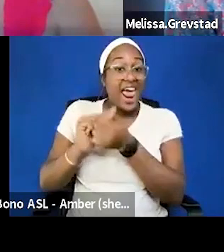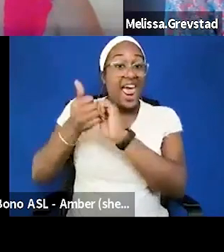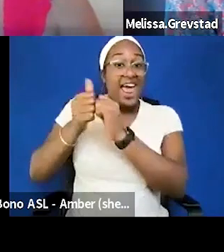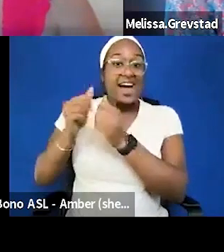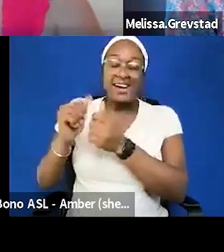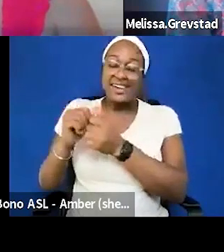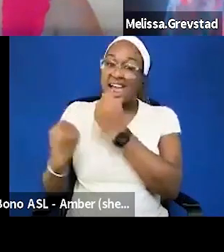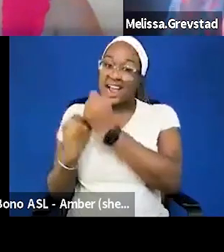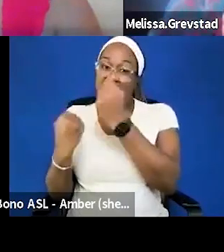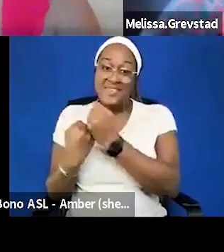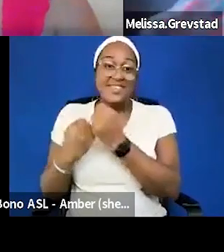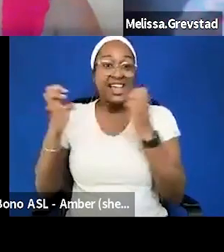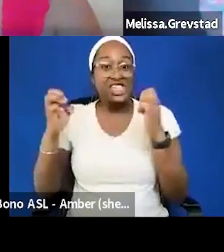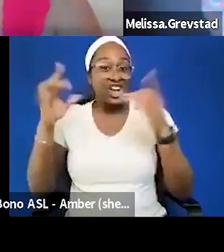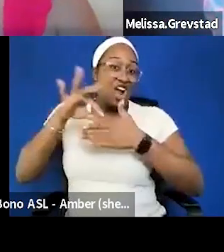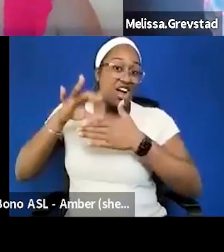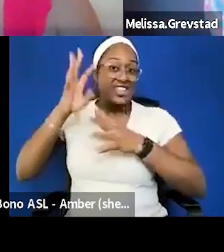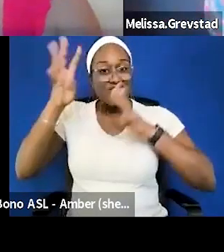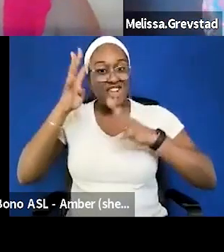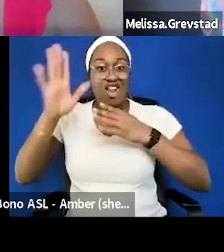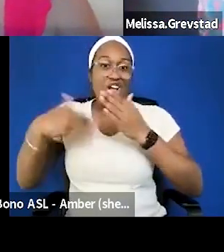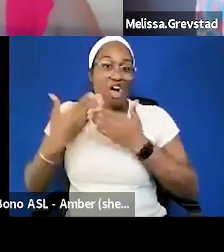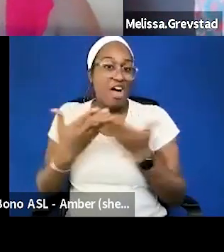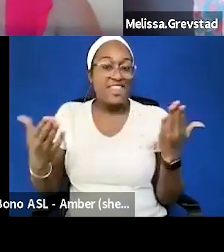and content creator on all things fat acceptance and fat liberation.